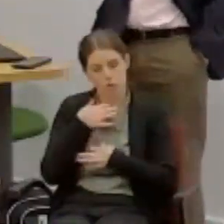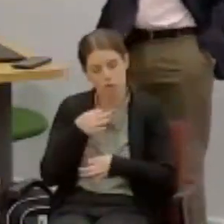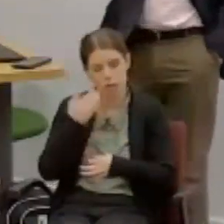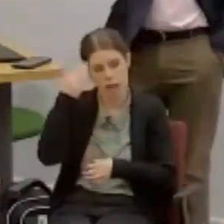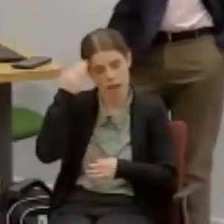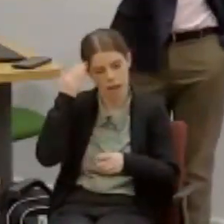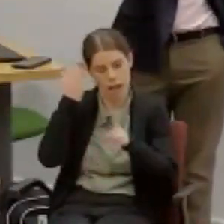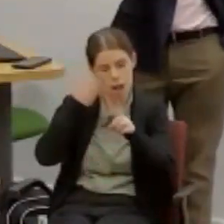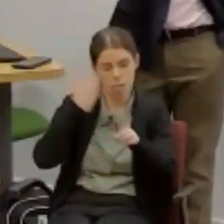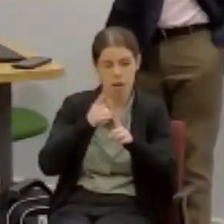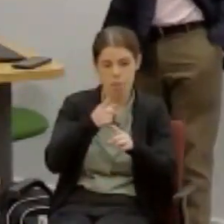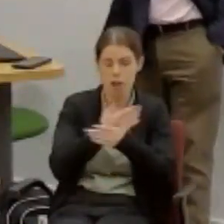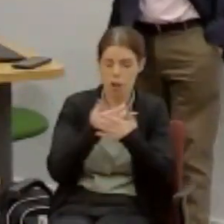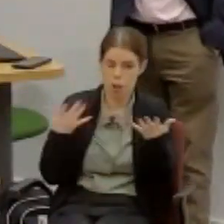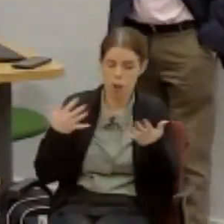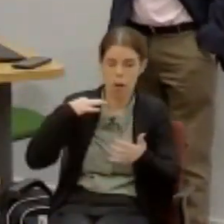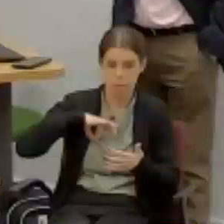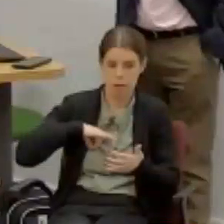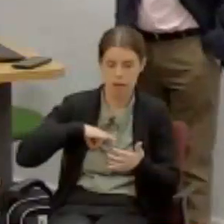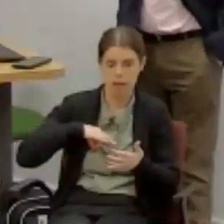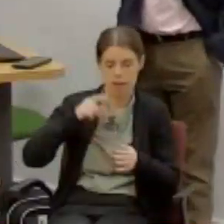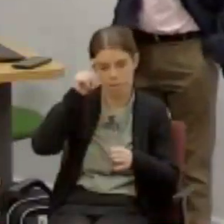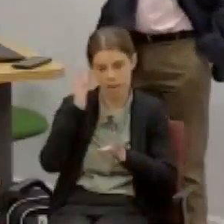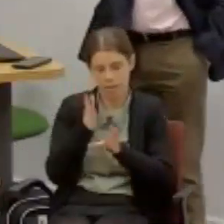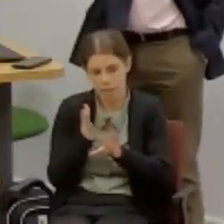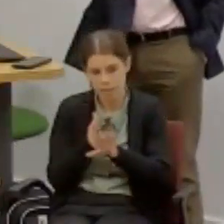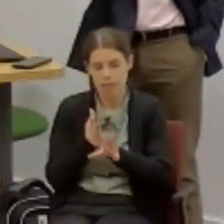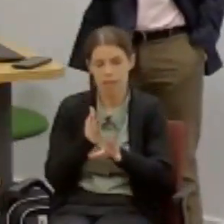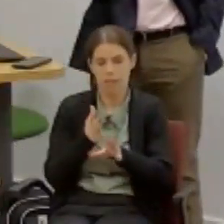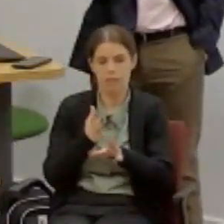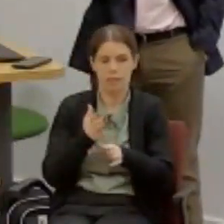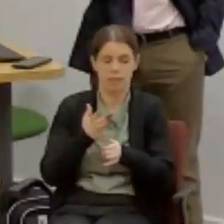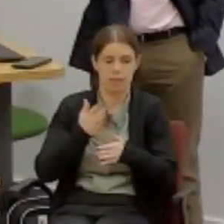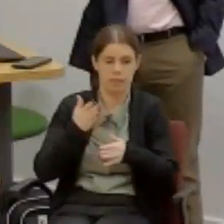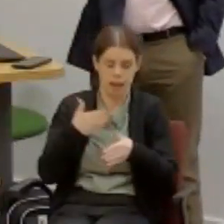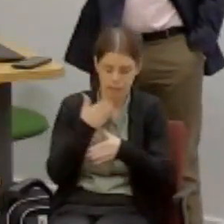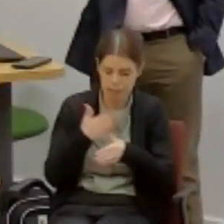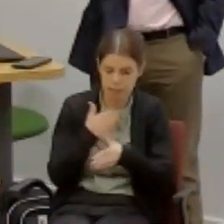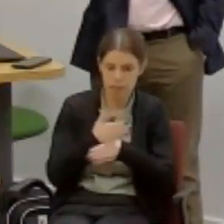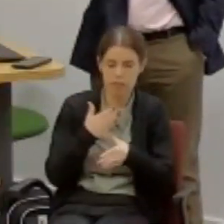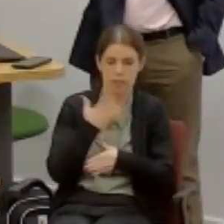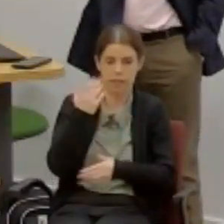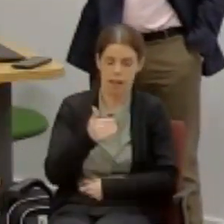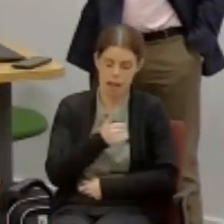There’re fantastic benefits of physical activity. So, if we look at the football, we could do the same with Rugby data is the heart better,